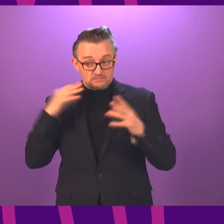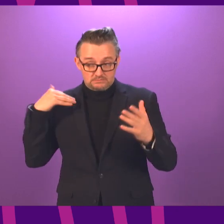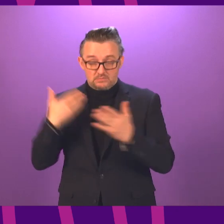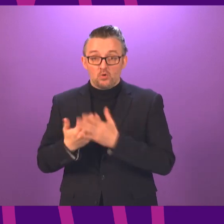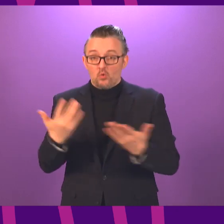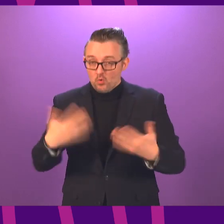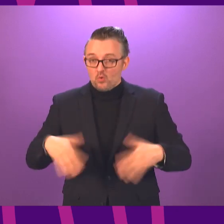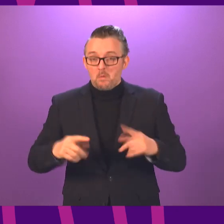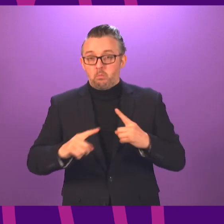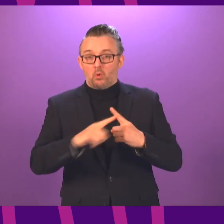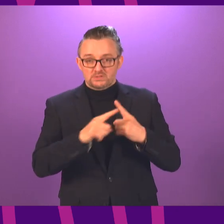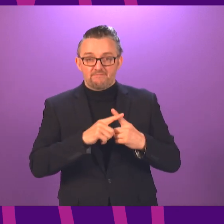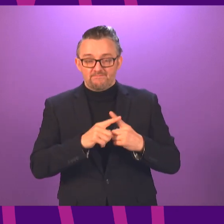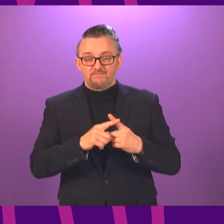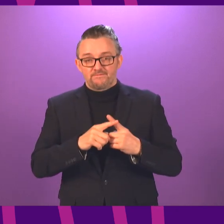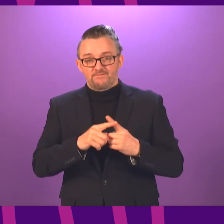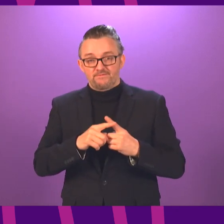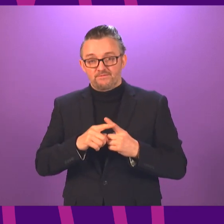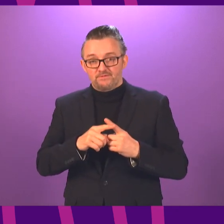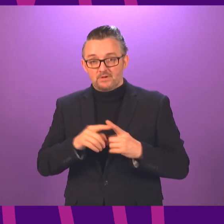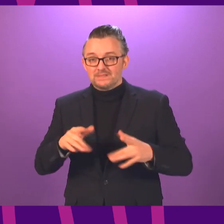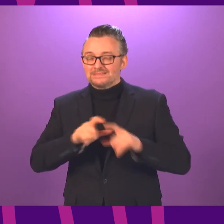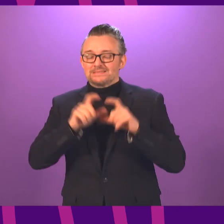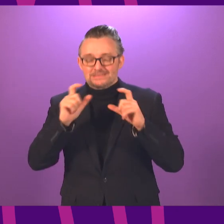should all take heart from that. However, it is still quite precarious and, if we are